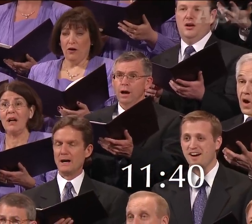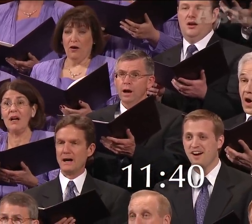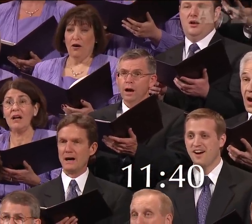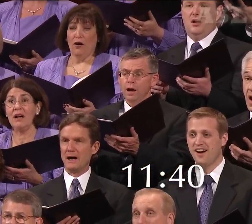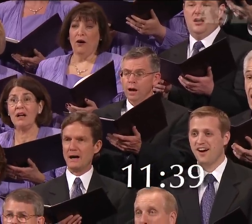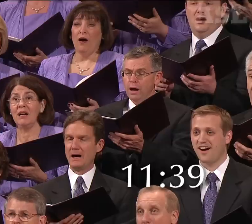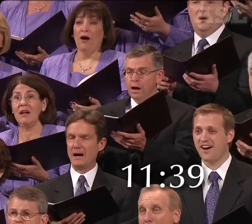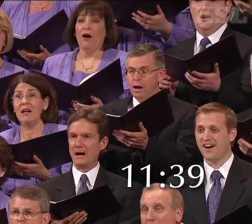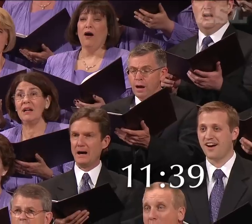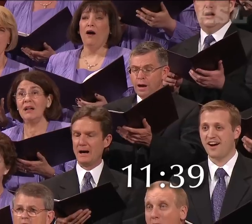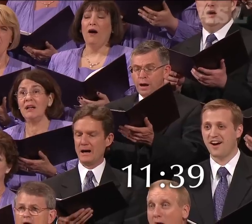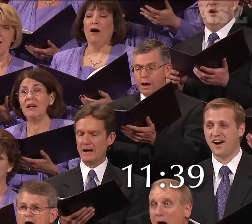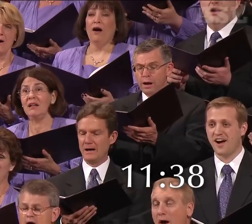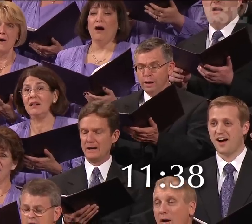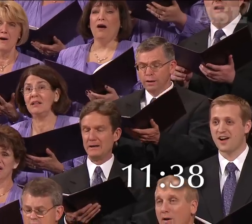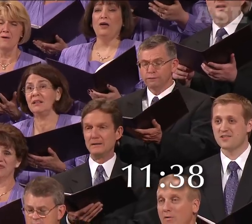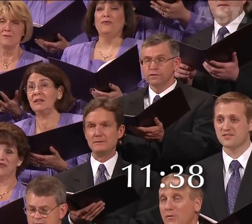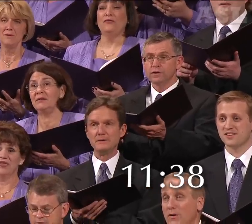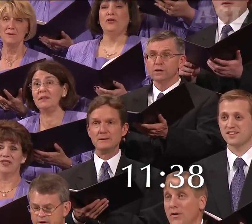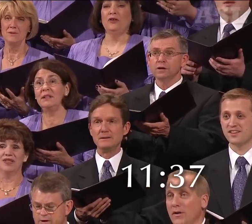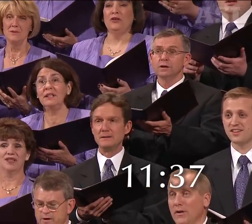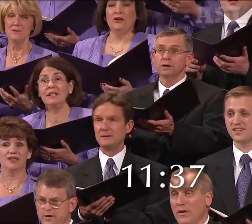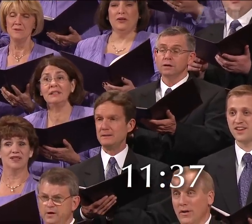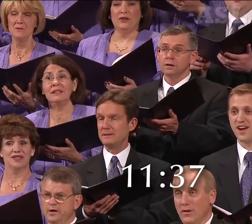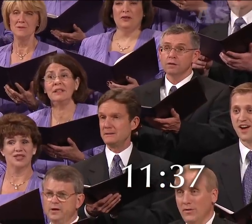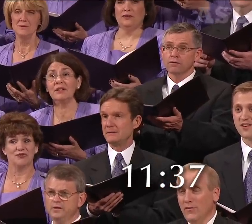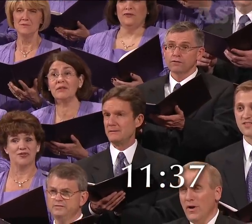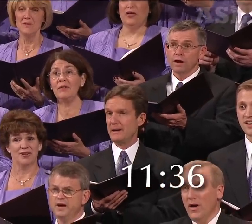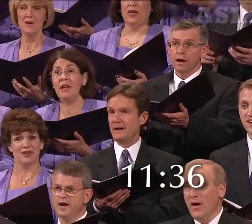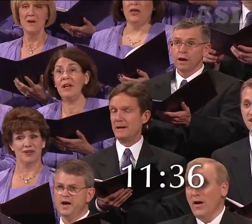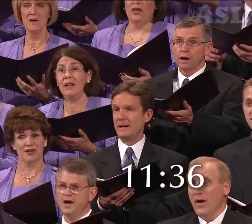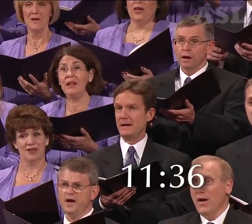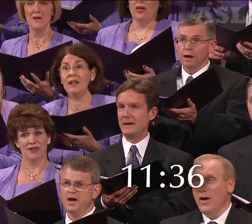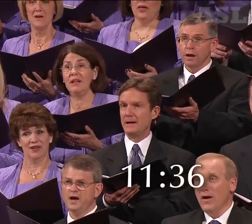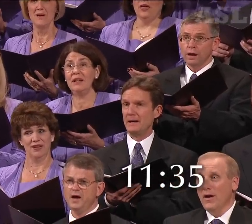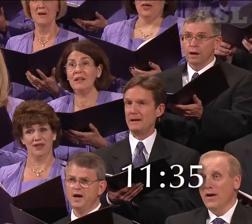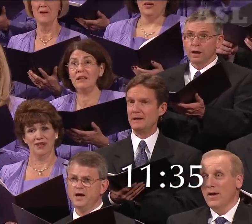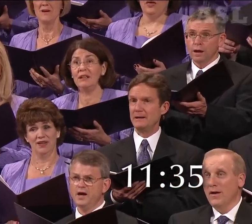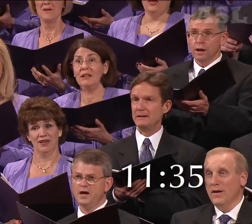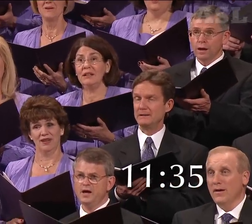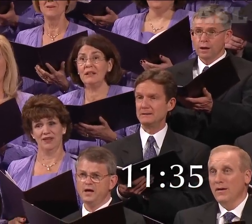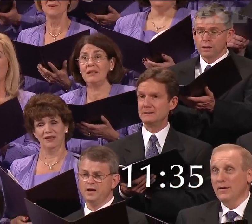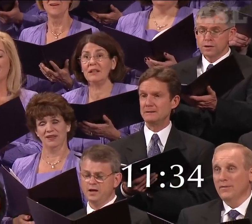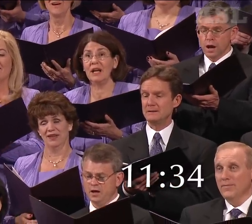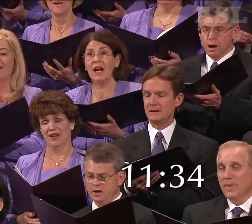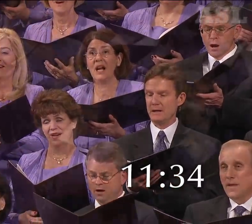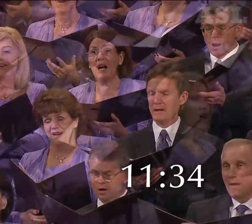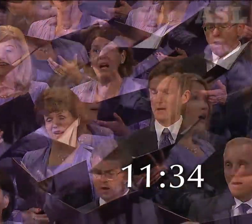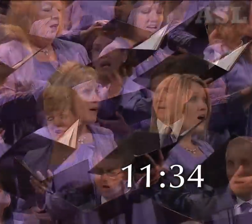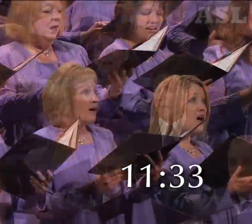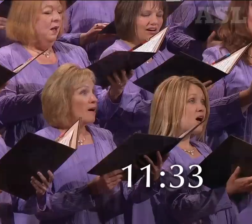THIS IS THE ENGLISH CLOSED CAPTION CHANNEL OF THE CHURCH OF JESUS CHRIST OF LATTER-DAY SAINTS.